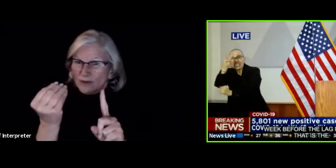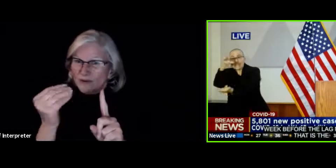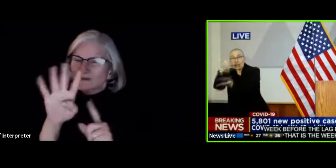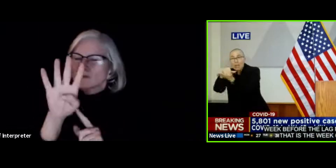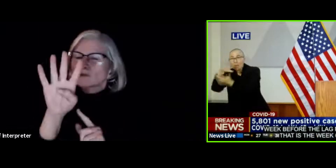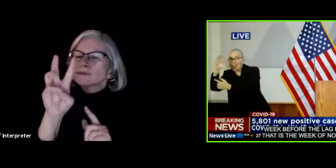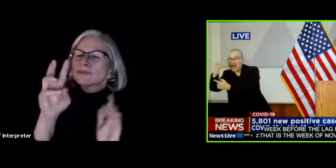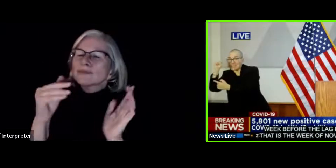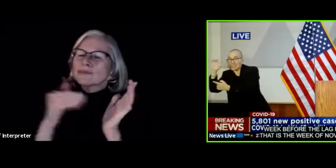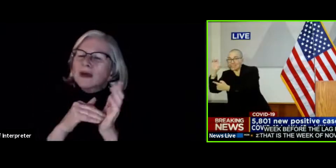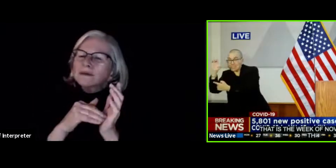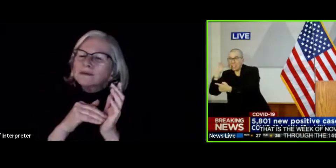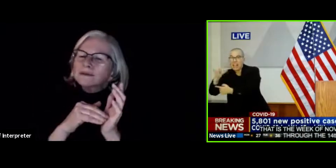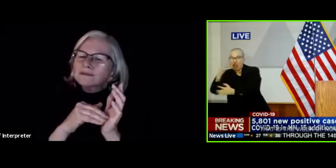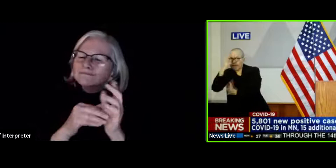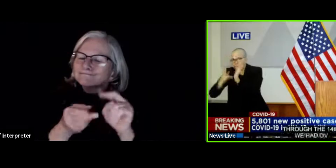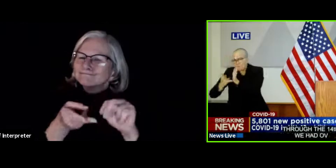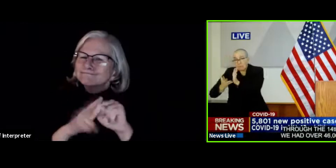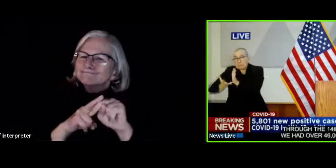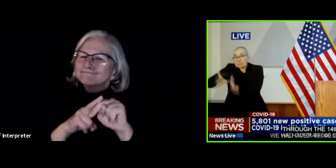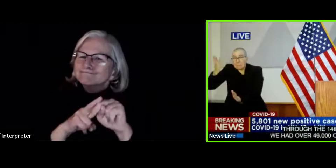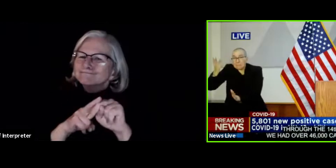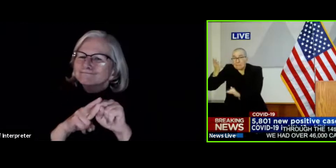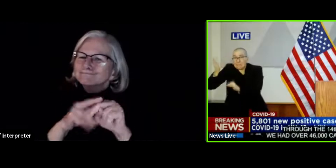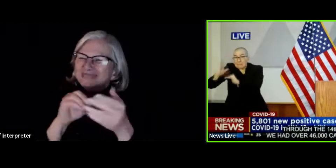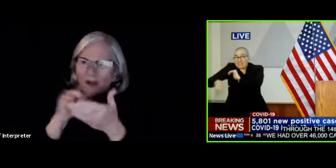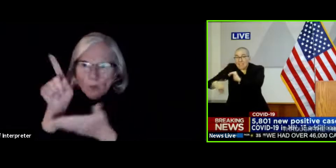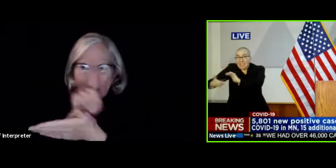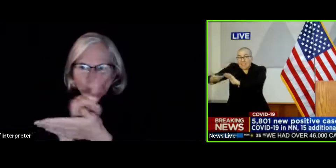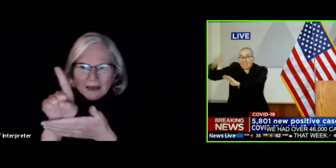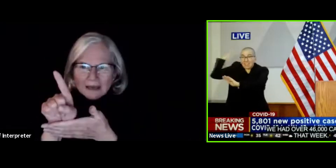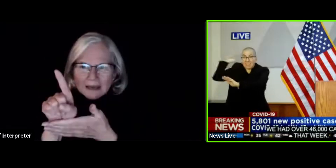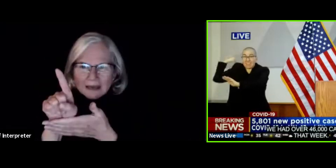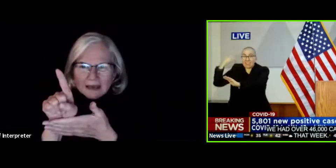PEAK THAT WE SAW IN MAY WHEN 5,000 CASES IN A WEEK SEEMED